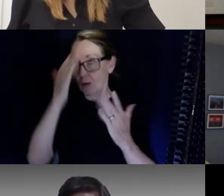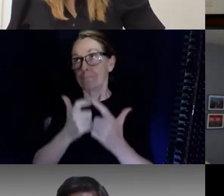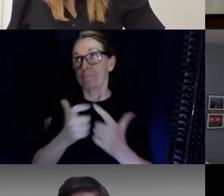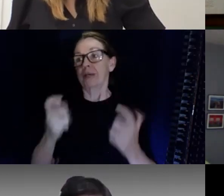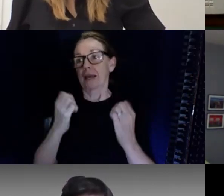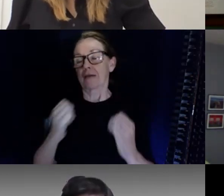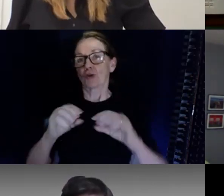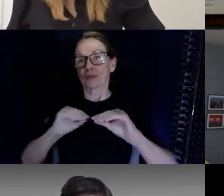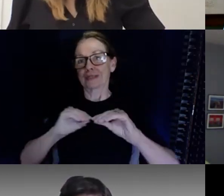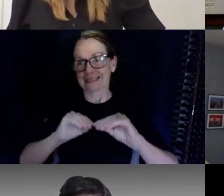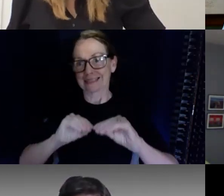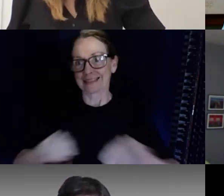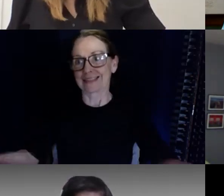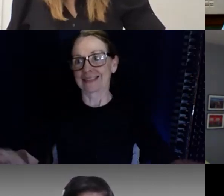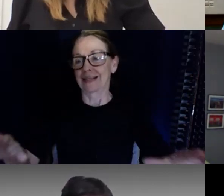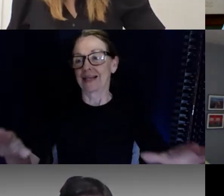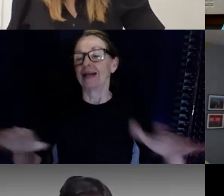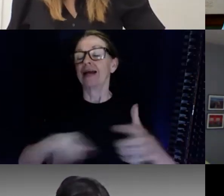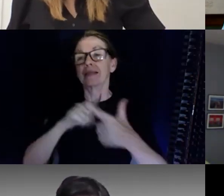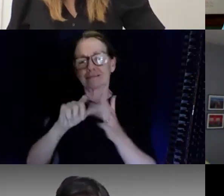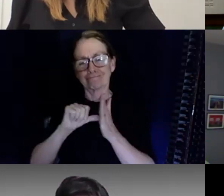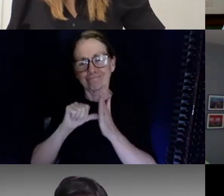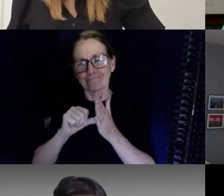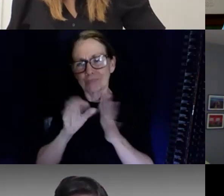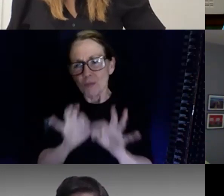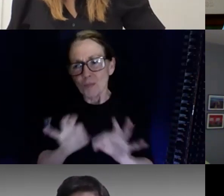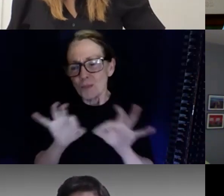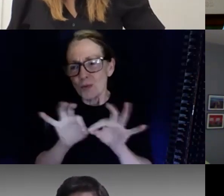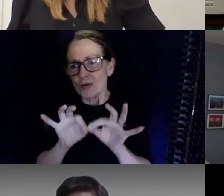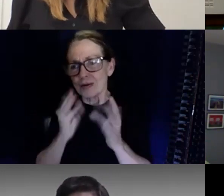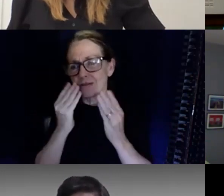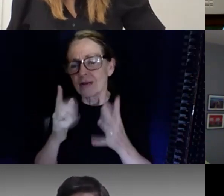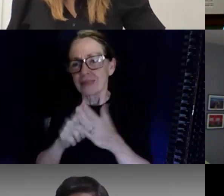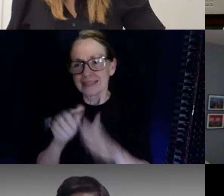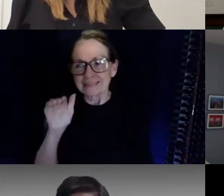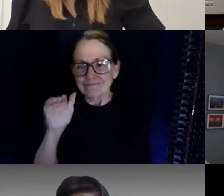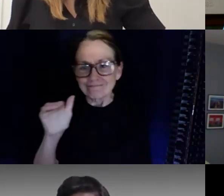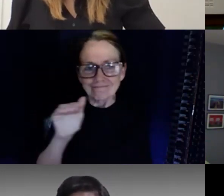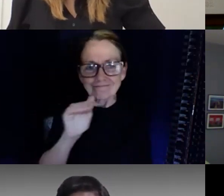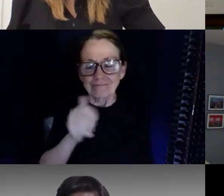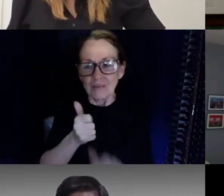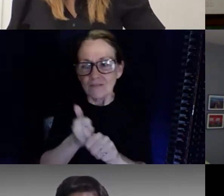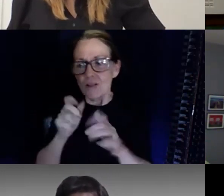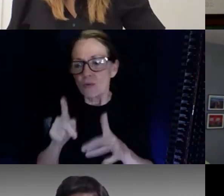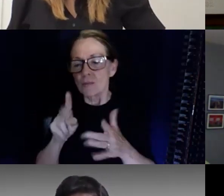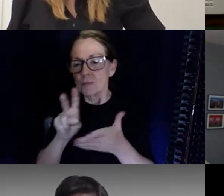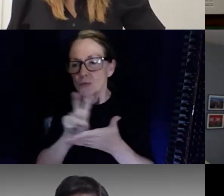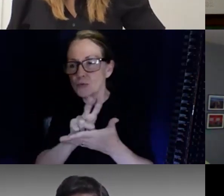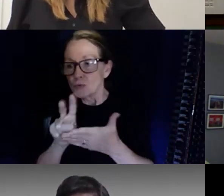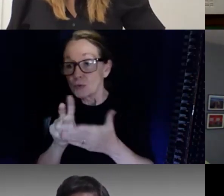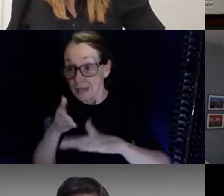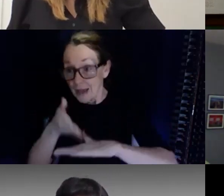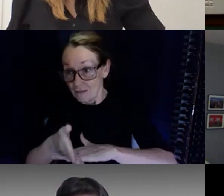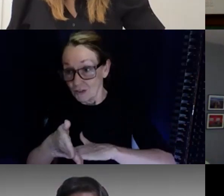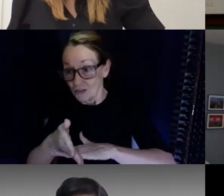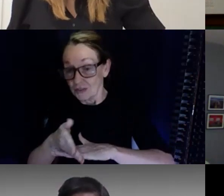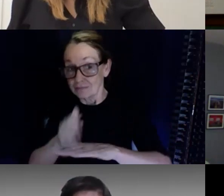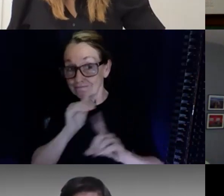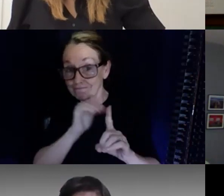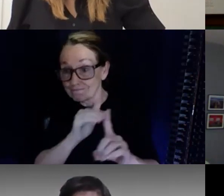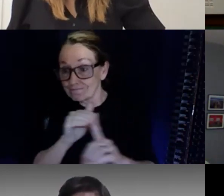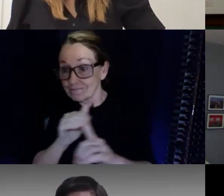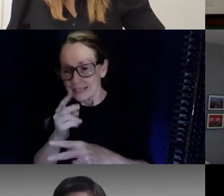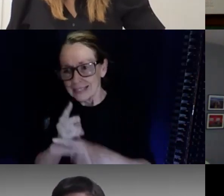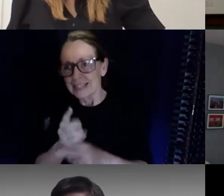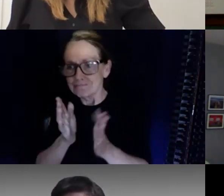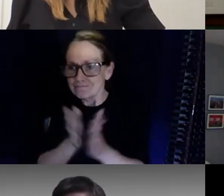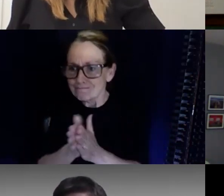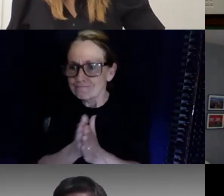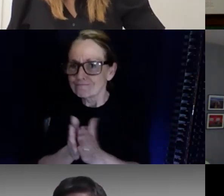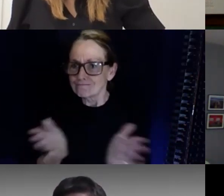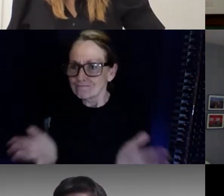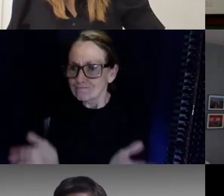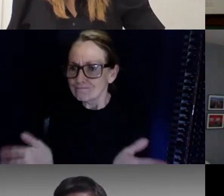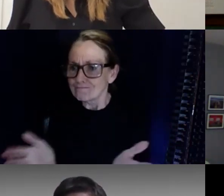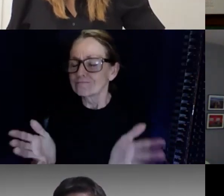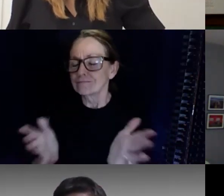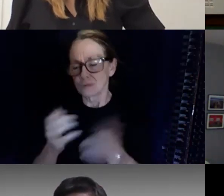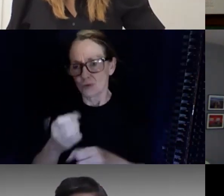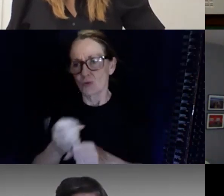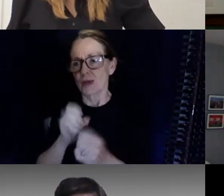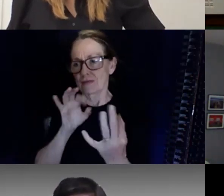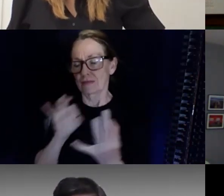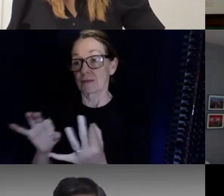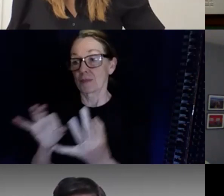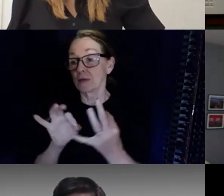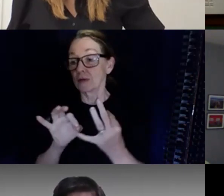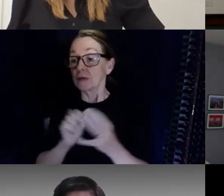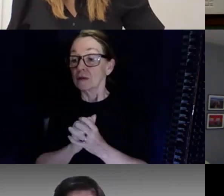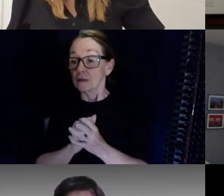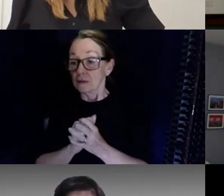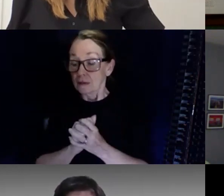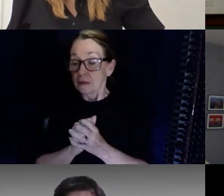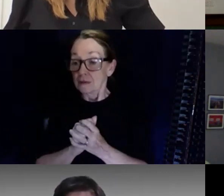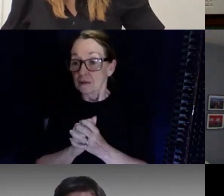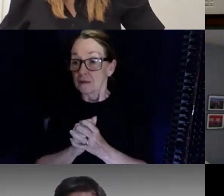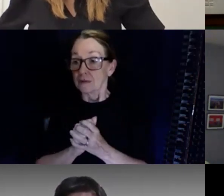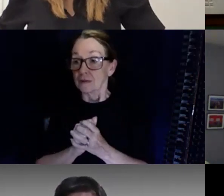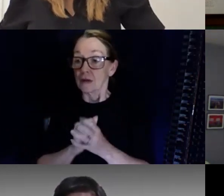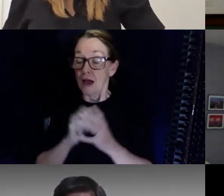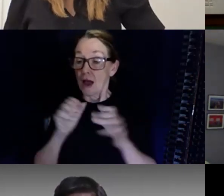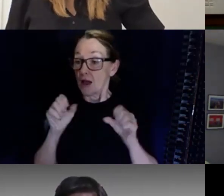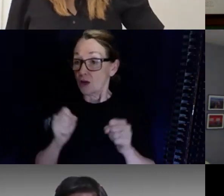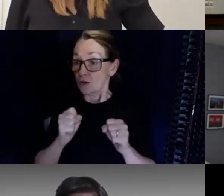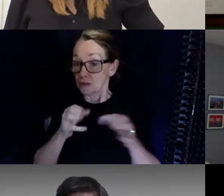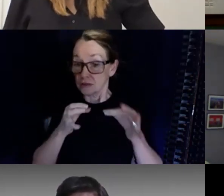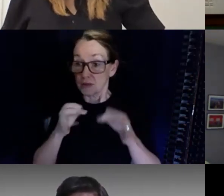AND WE'RE EXCITED WITH THE POTENTIAL NUMBER OF CANDIDATES THAT CAN FILL THIS OUT.